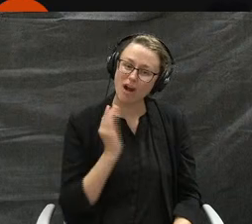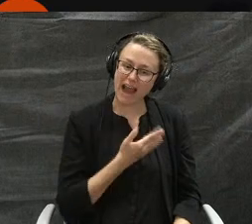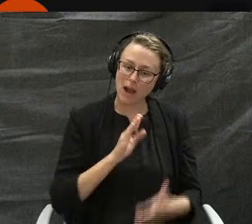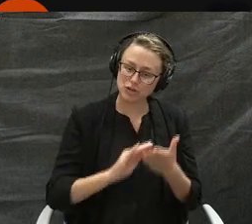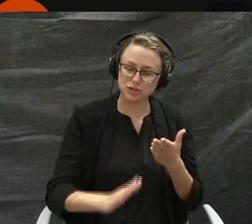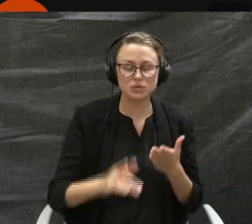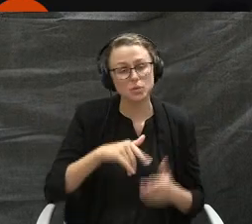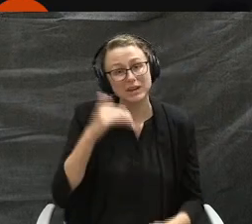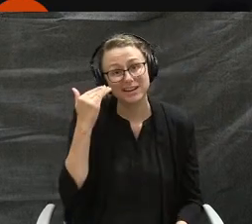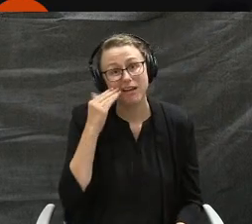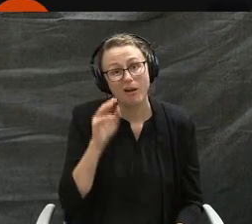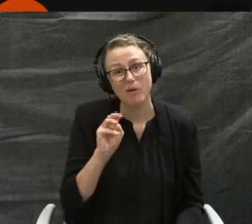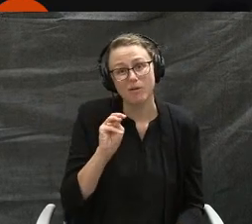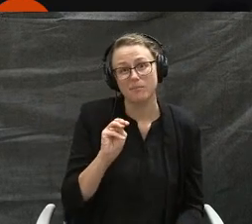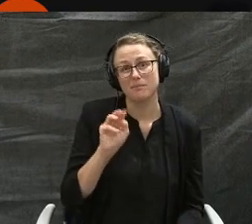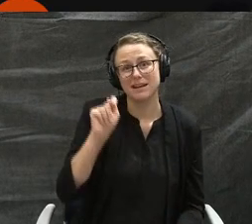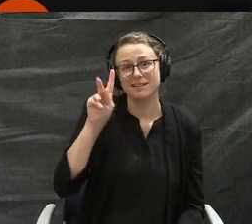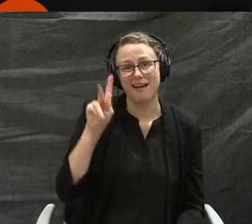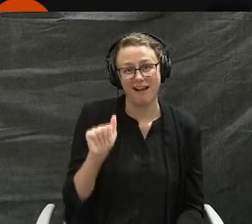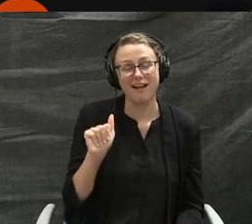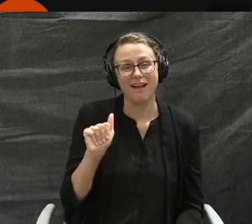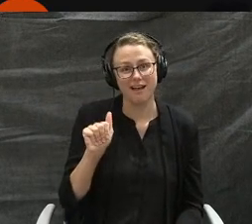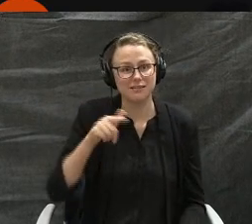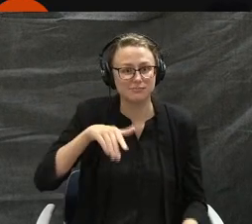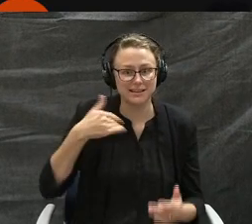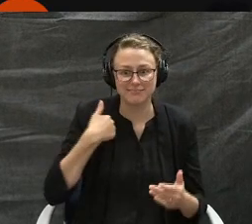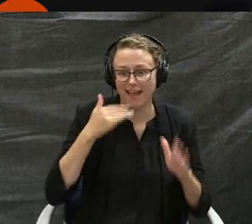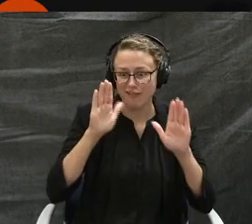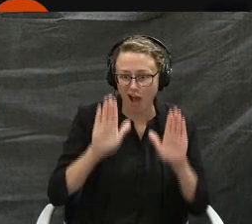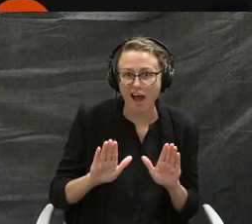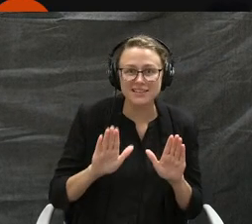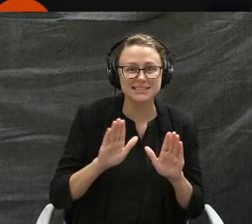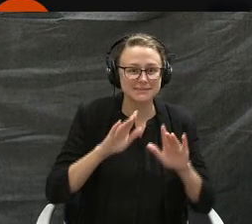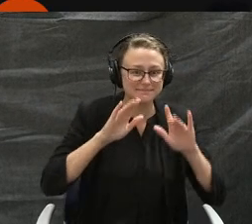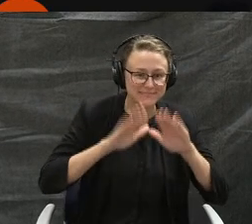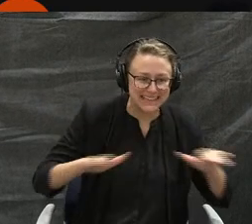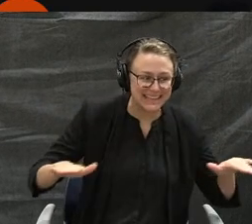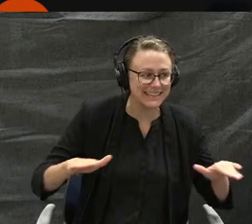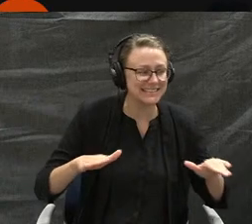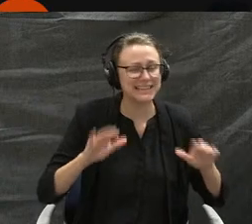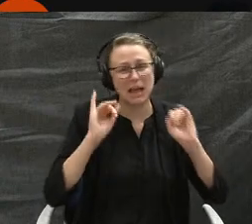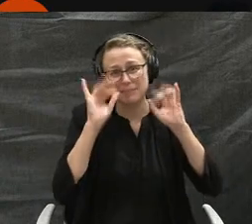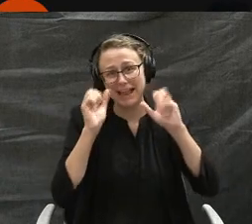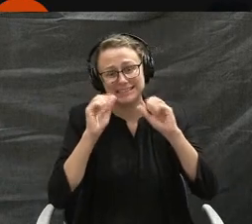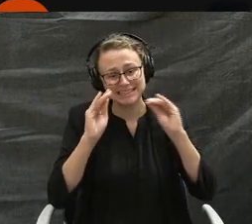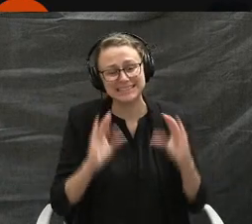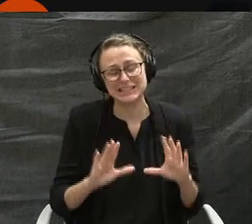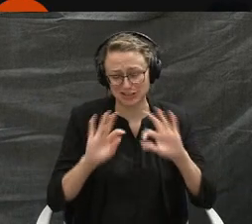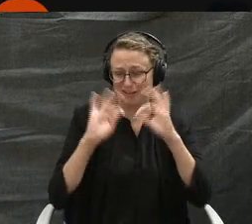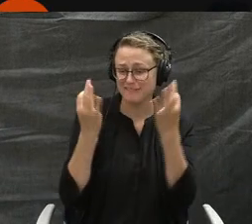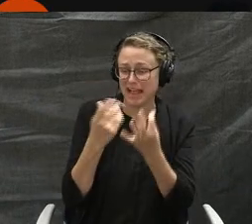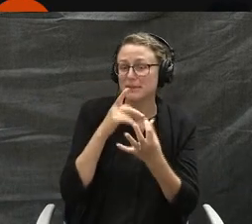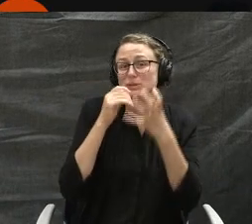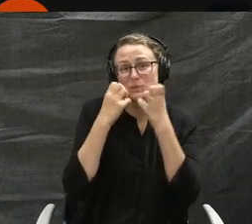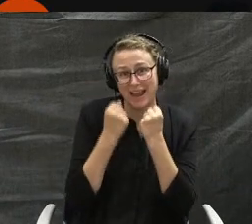in a toca we have awesome kids, we have amazing teachers and we have families who really care. So our plan is pretty